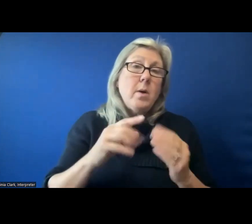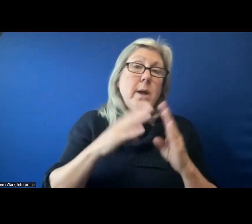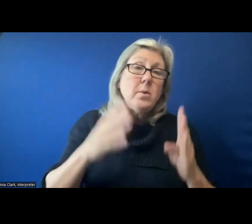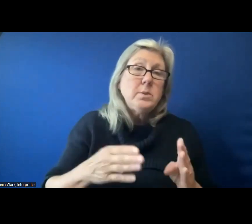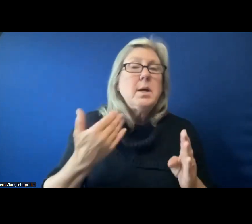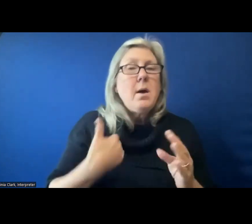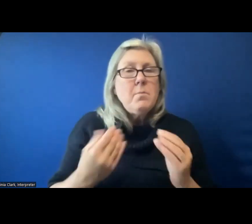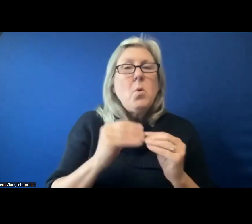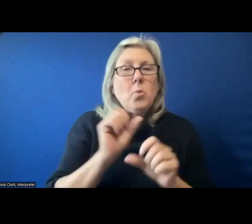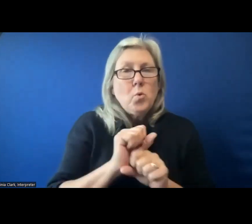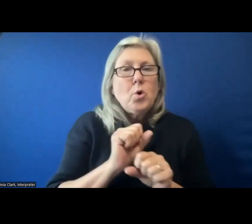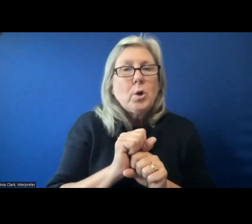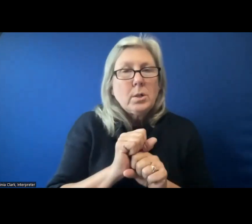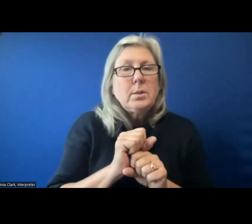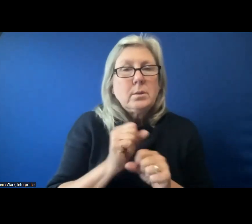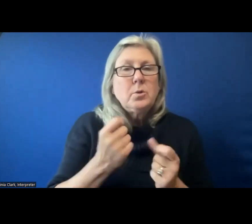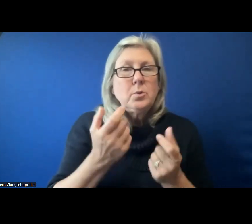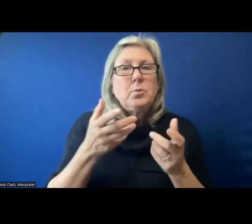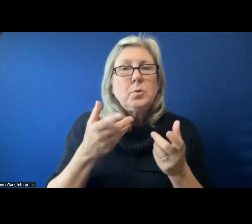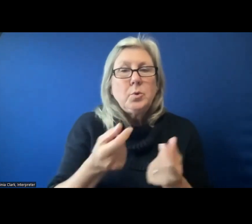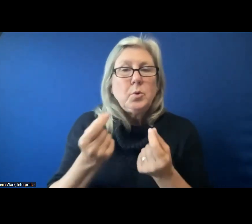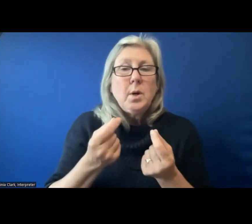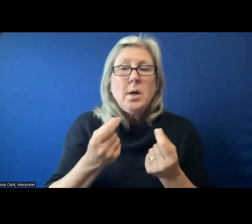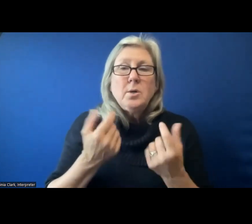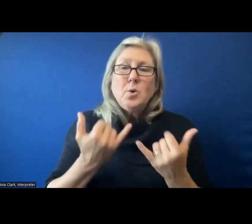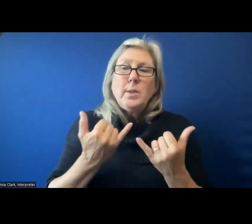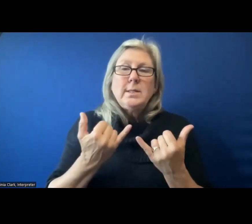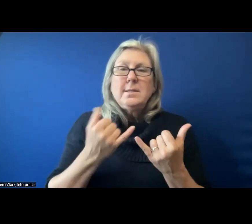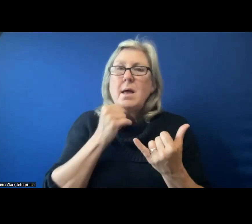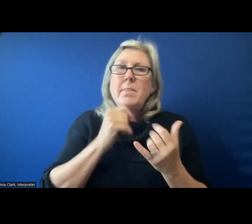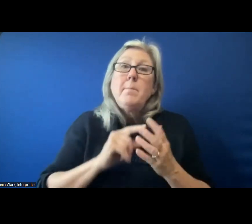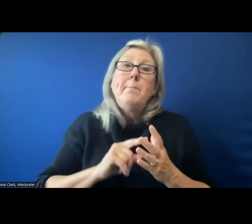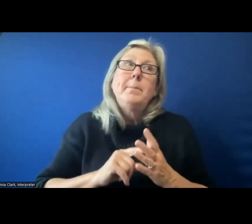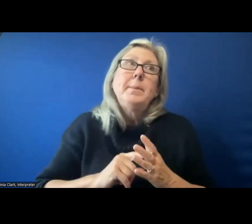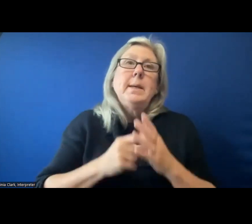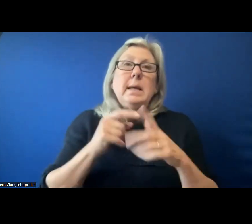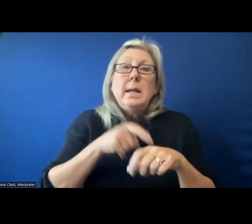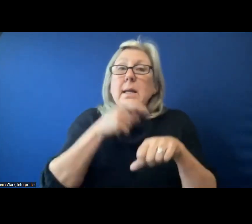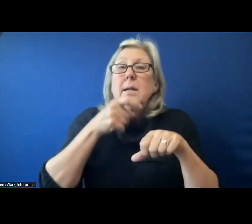a more like at the not the very beginning of a conversation, but still there's a lot